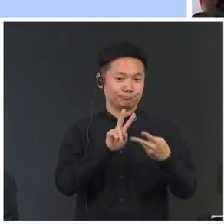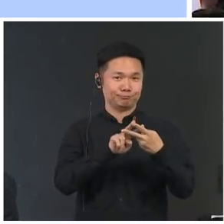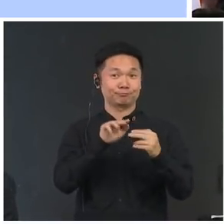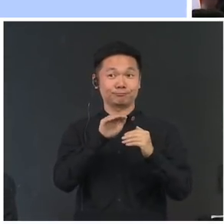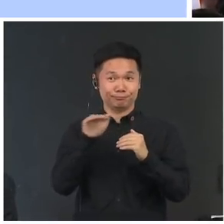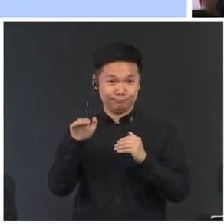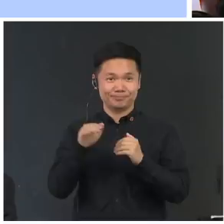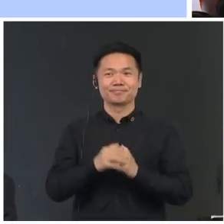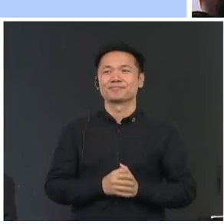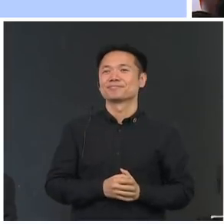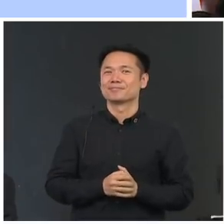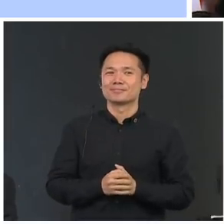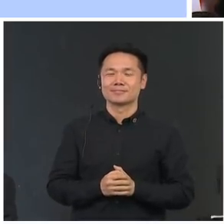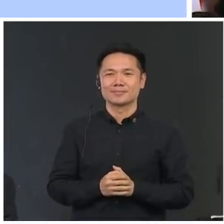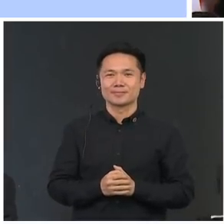So I would like to welcome you all to Konotori Prefecture.